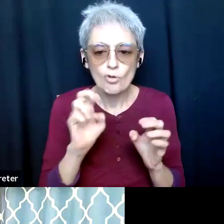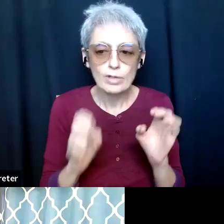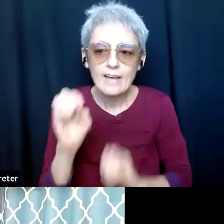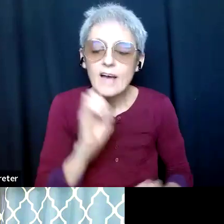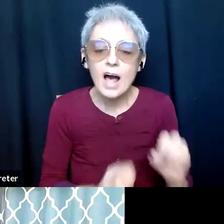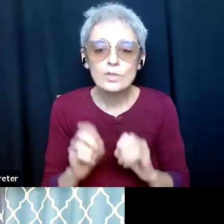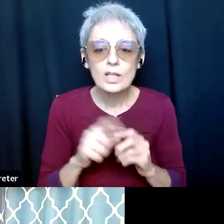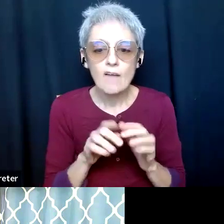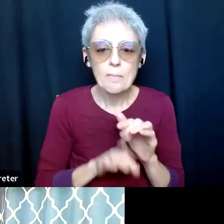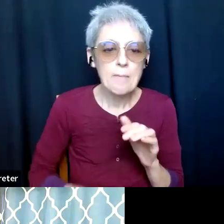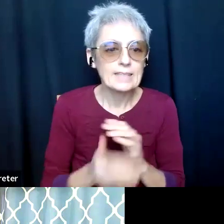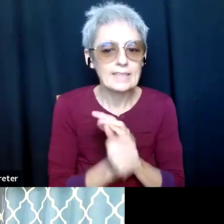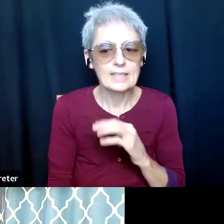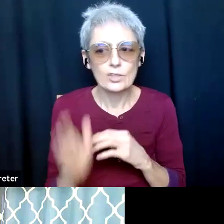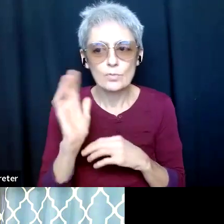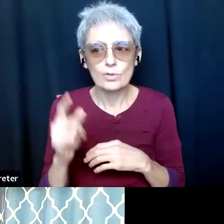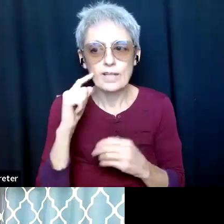to closer to real-life experiments